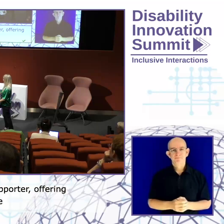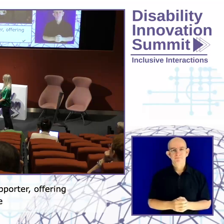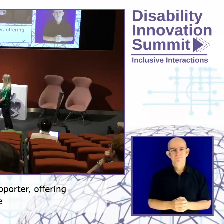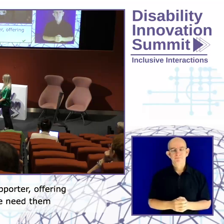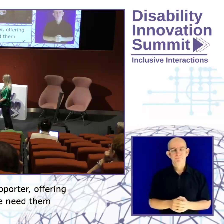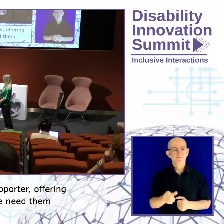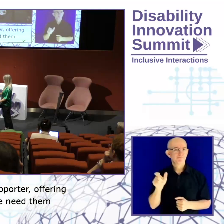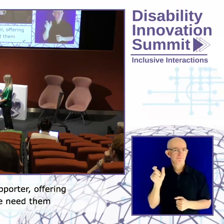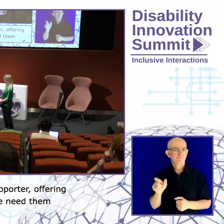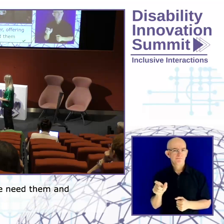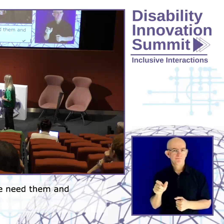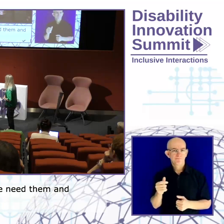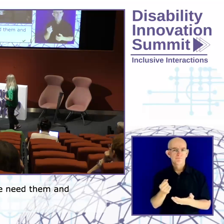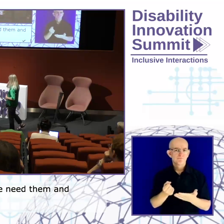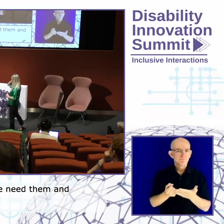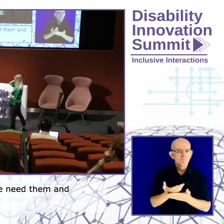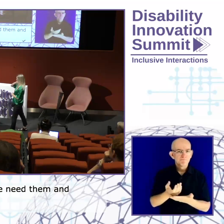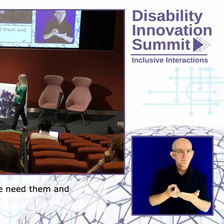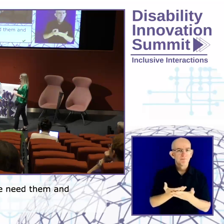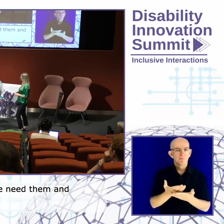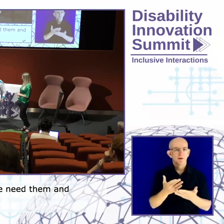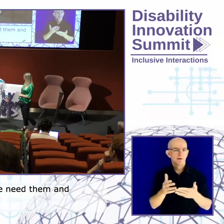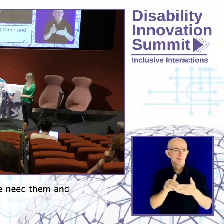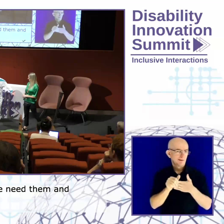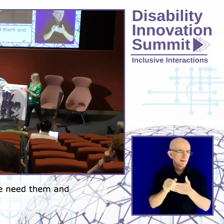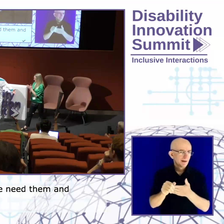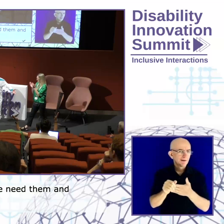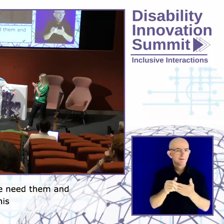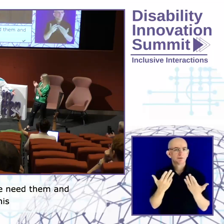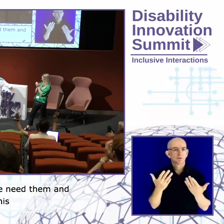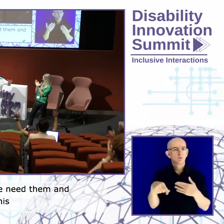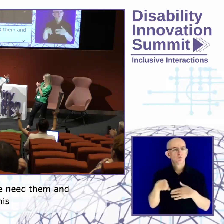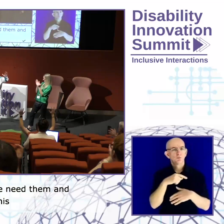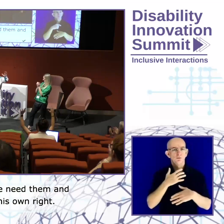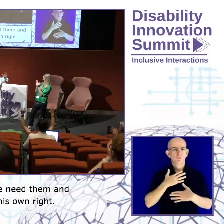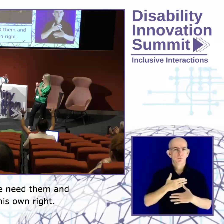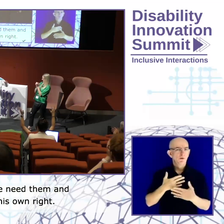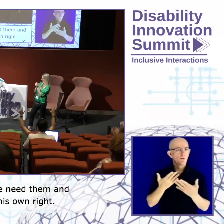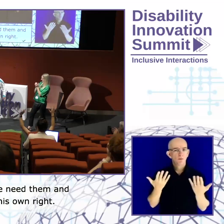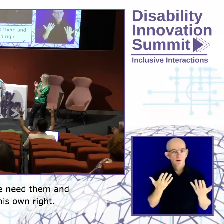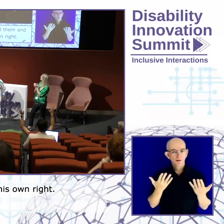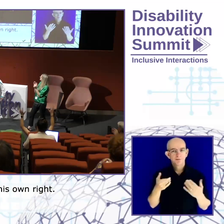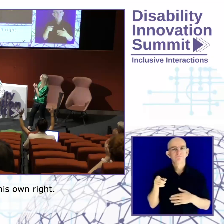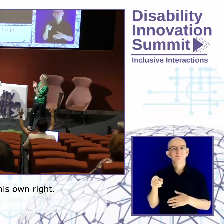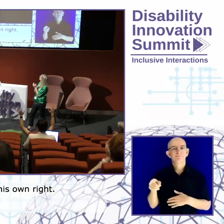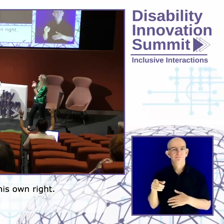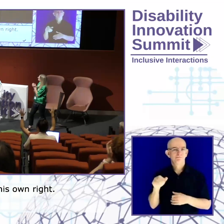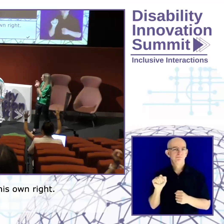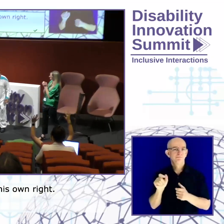and is wearing his Paralympic torchbearers outfit today. Those of you more familiar